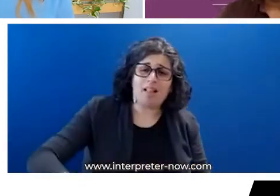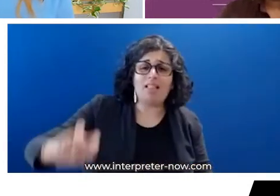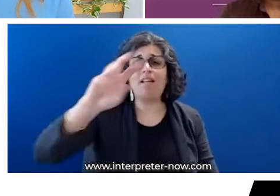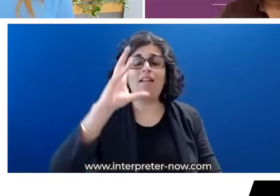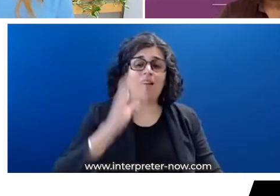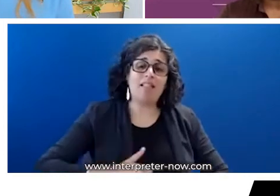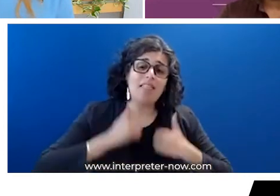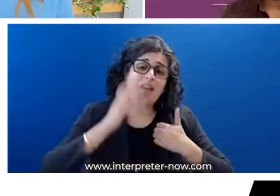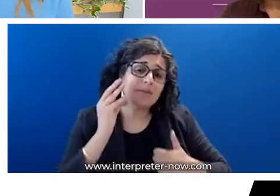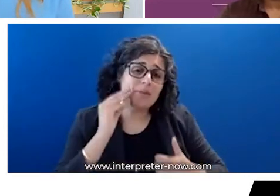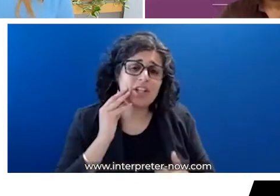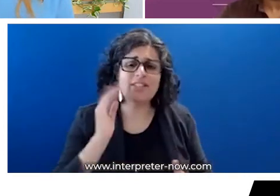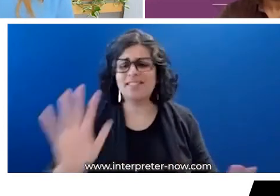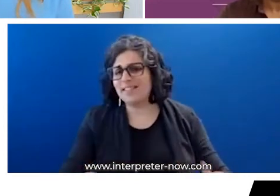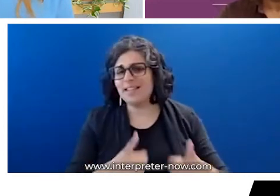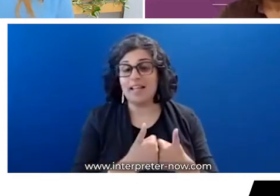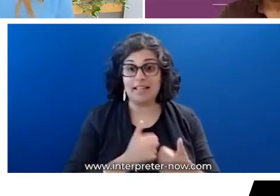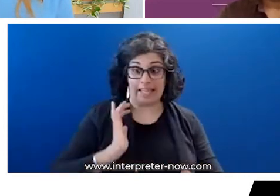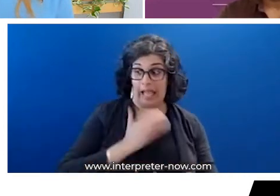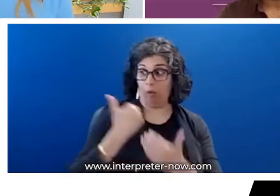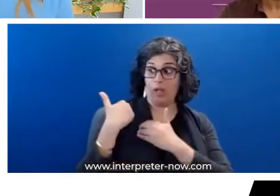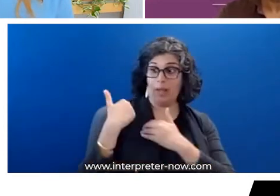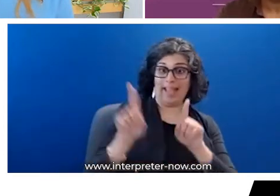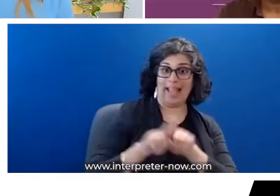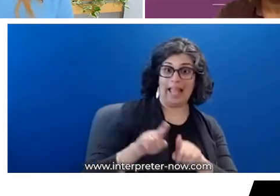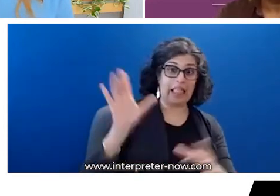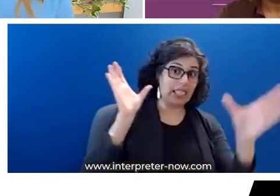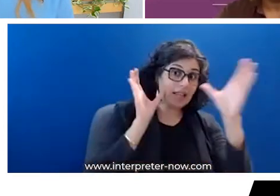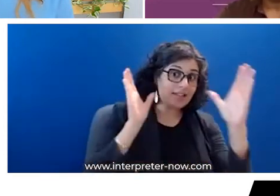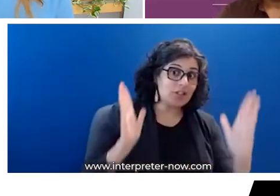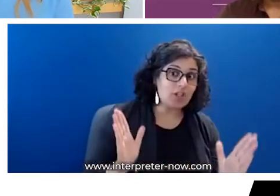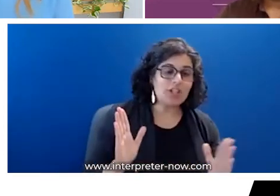And then, our responsibility as listeners and allies is to believe their stories and